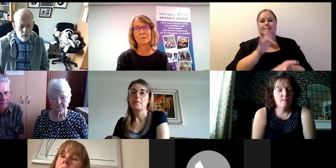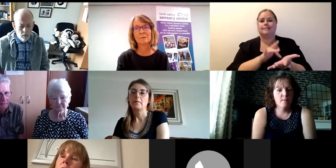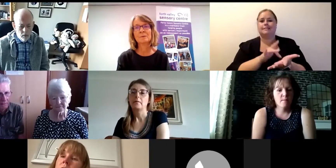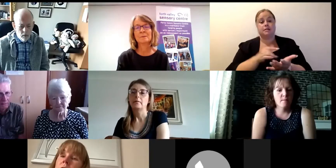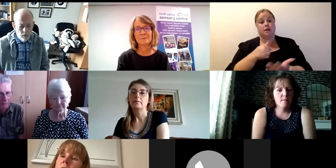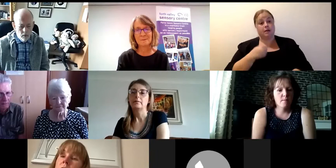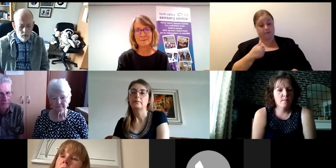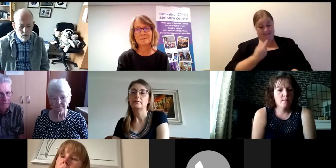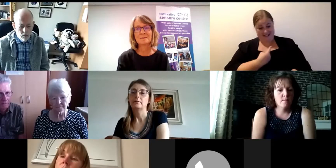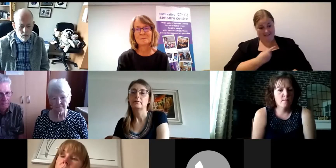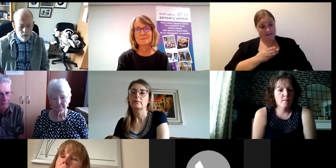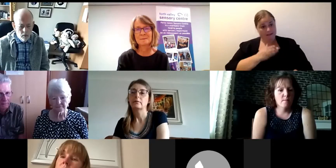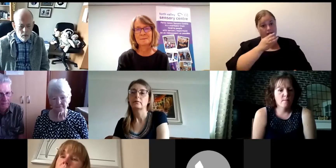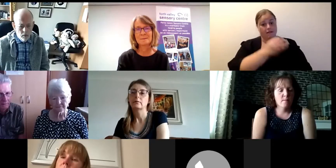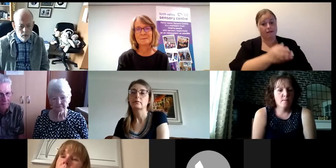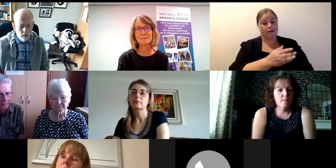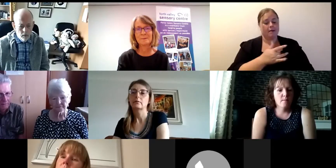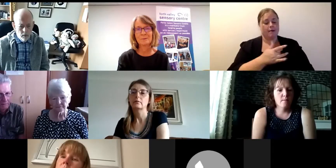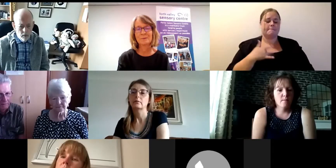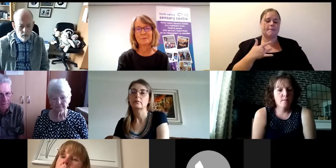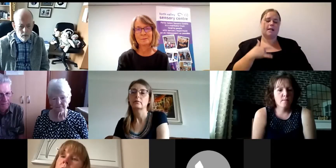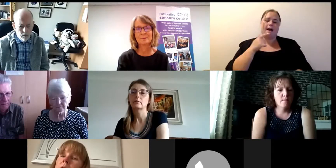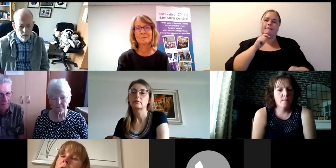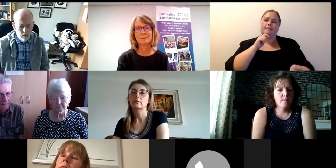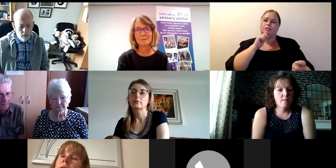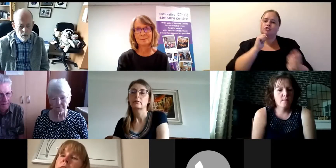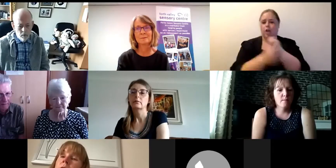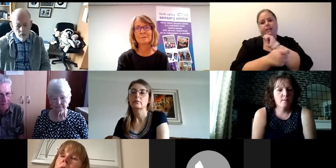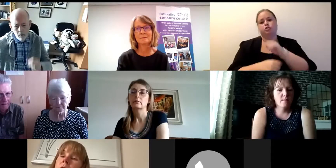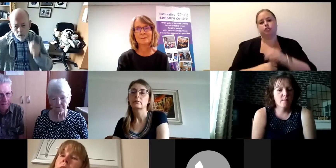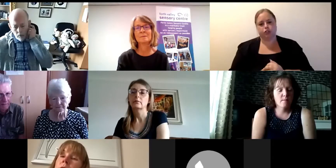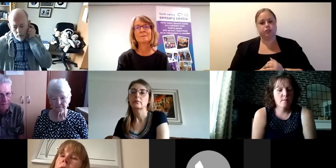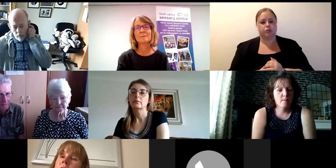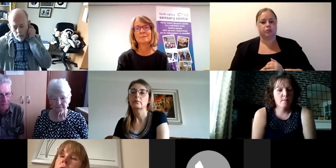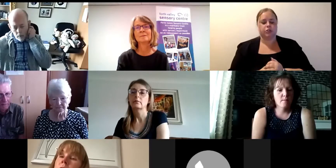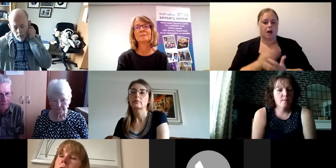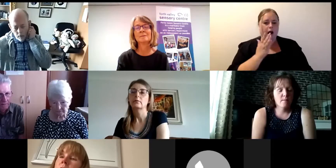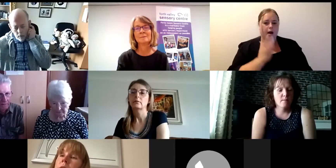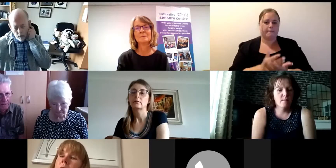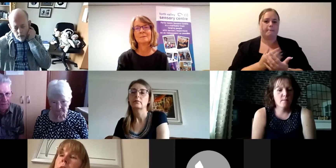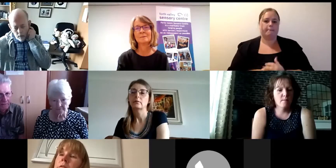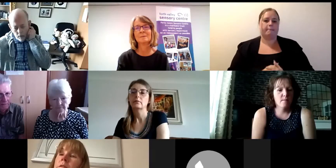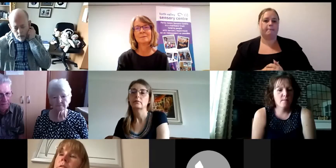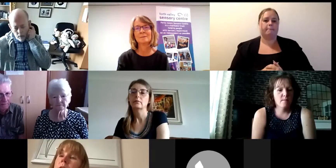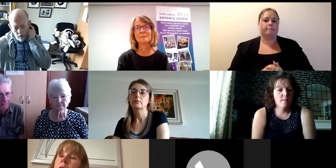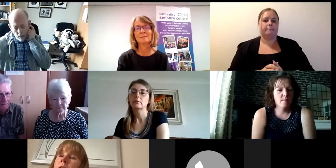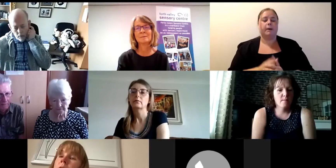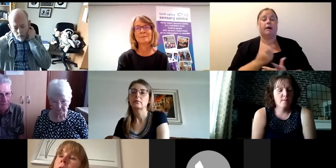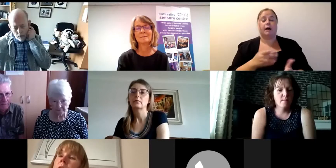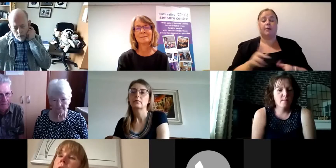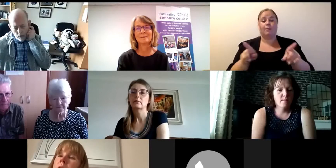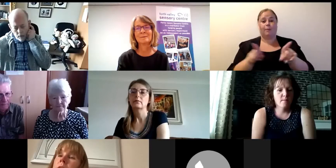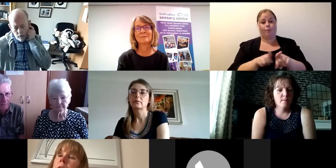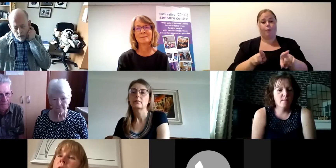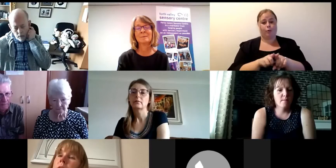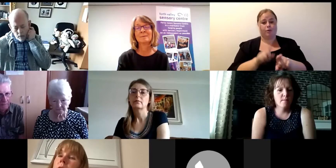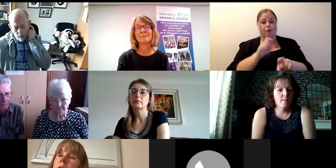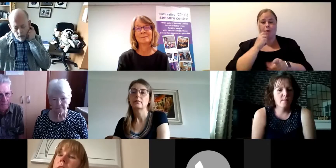have done had the Centre not been there and the groups that I go to I